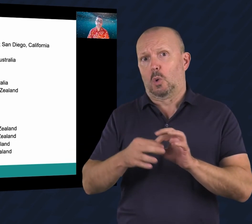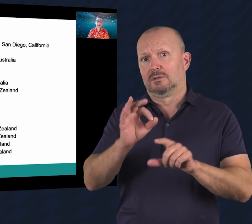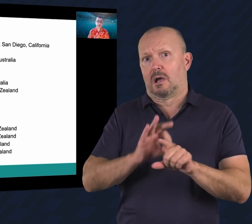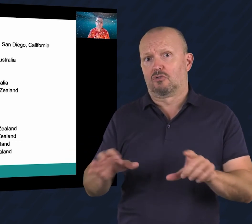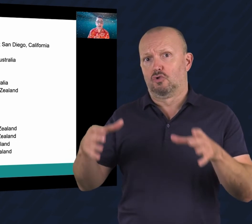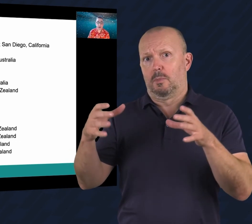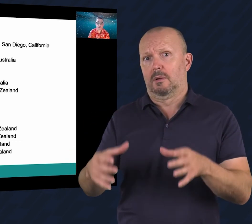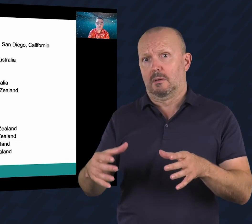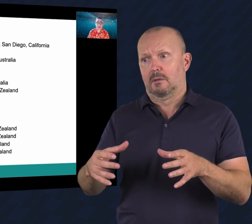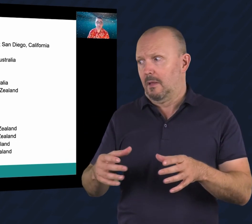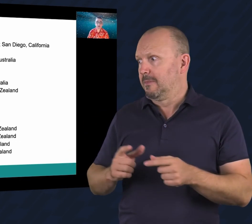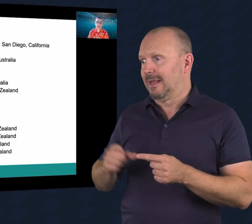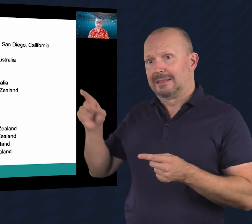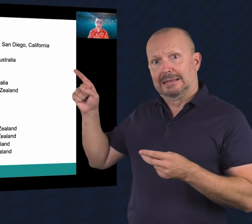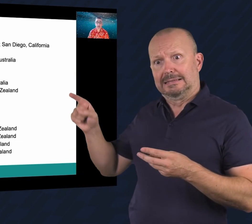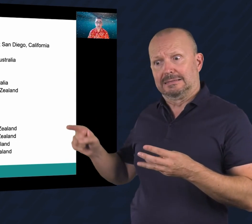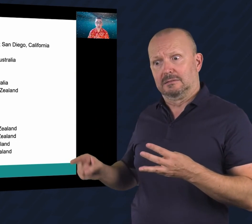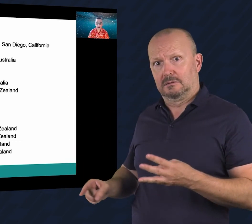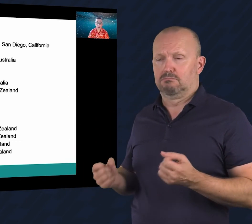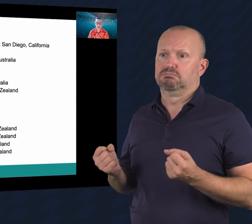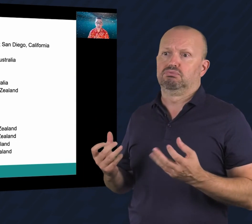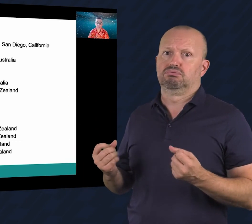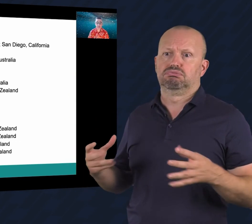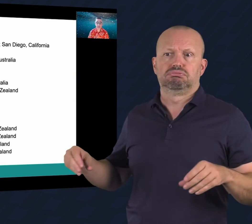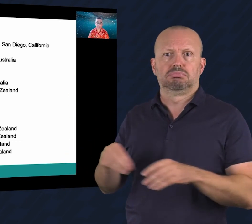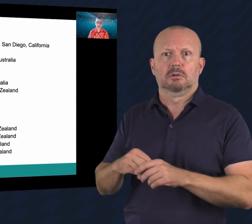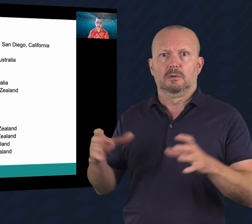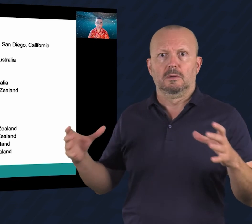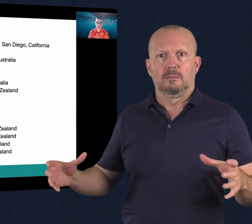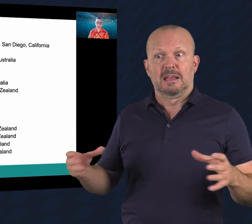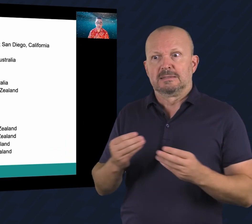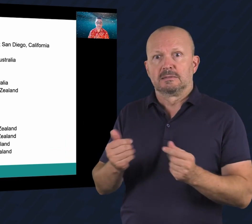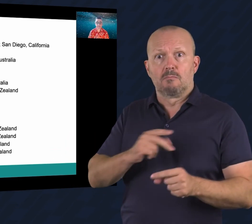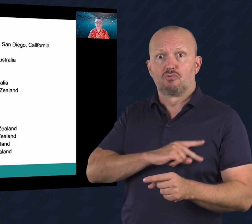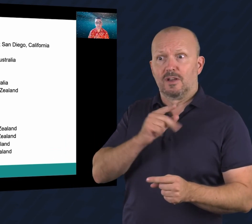They represent a powerful Pacific future for our cultural heritage sector here in Aotearoa.